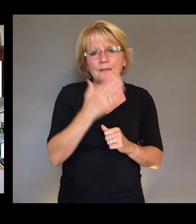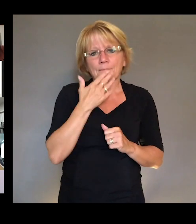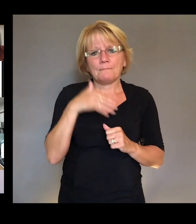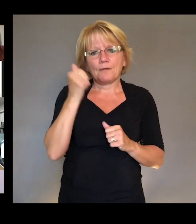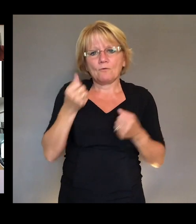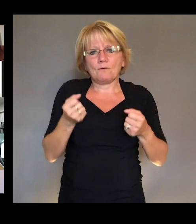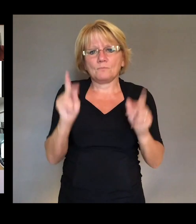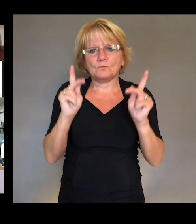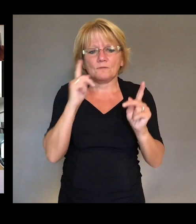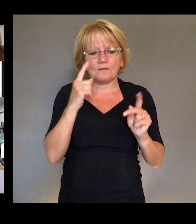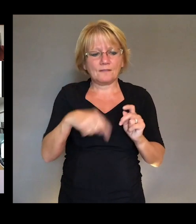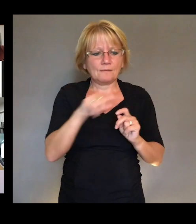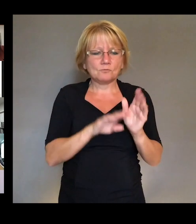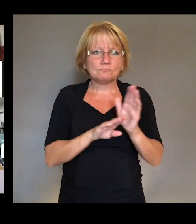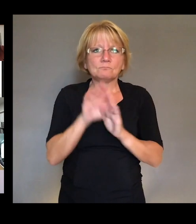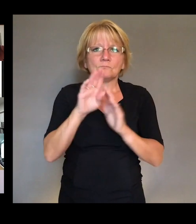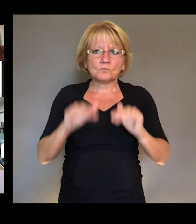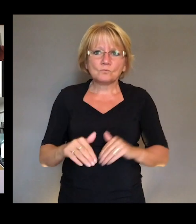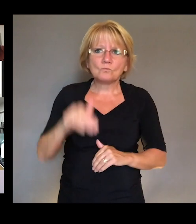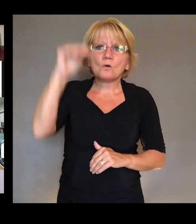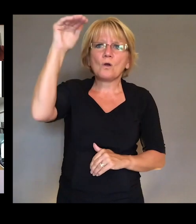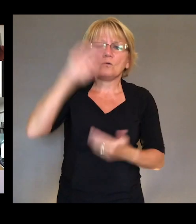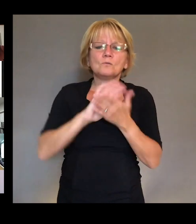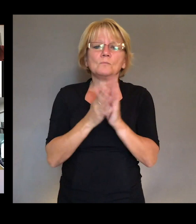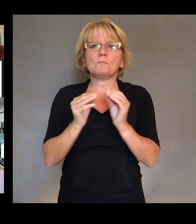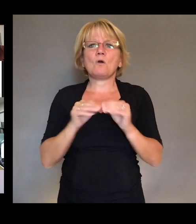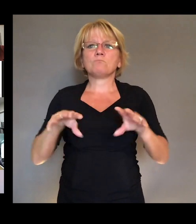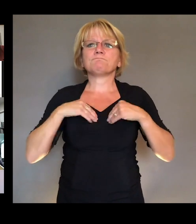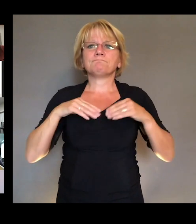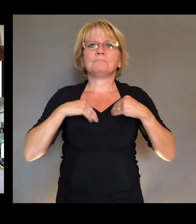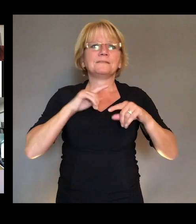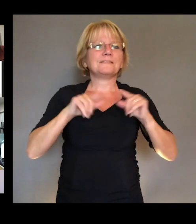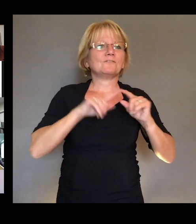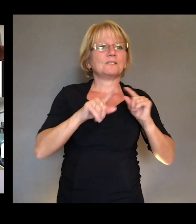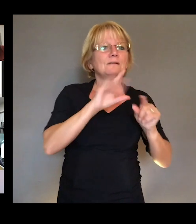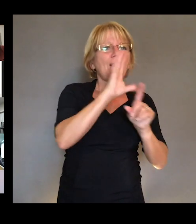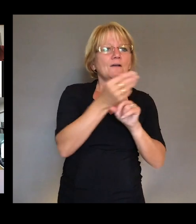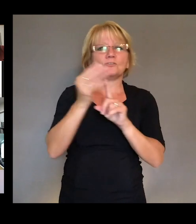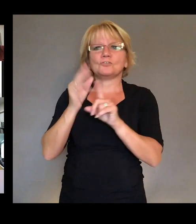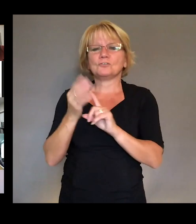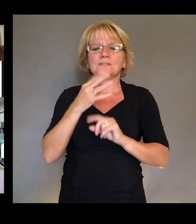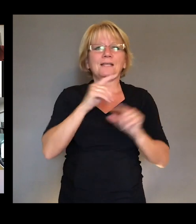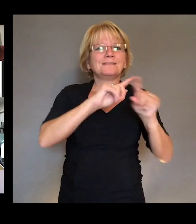that they're gonna grow into adults who are affirming and accepting of different cultures and differences.